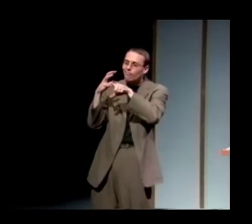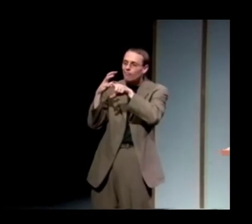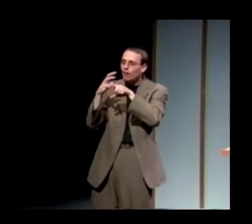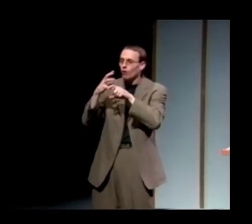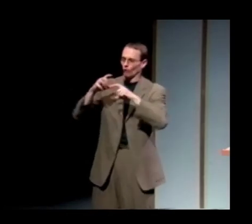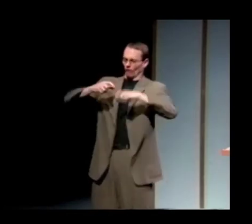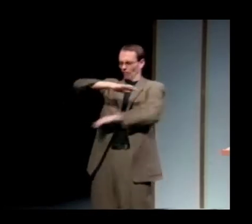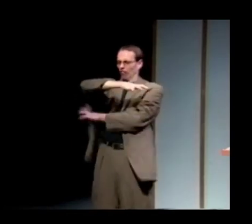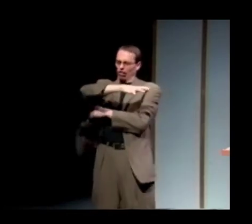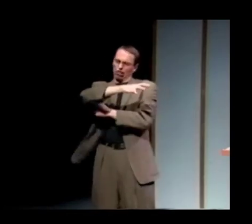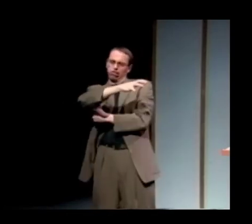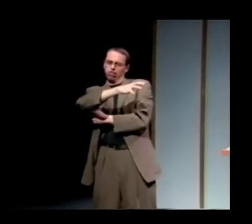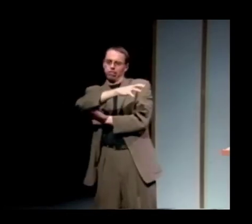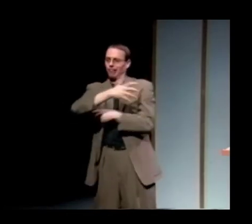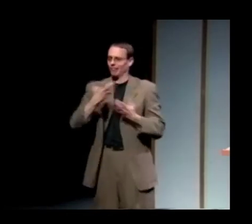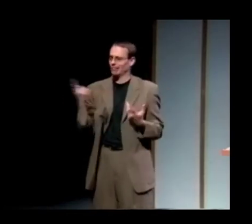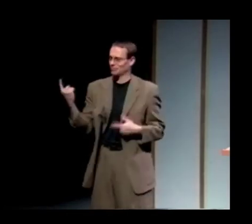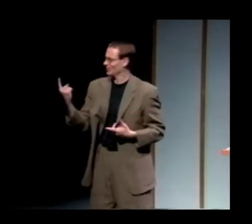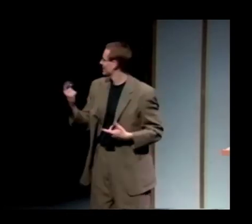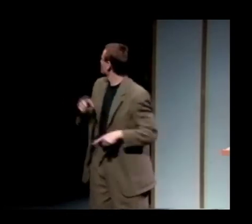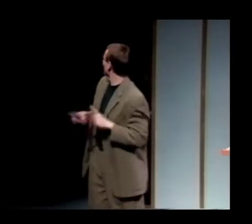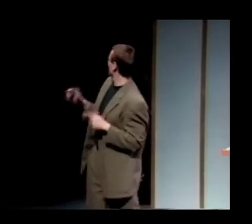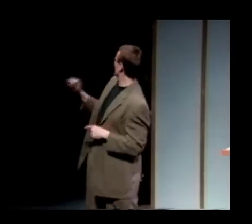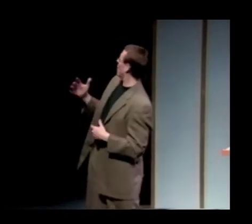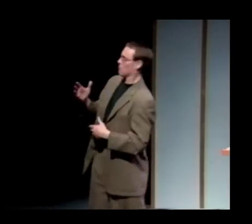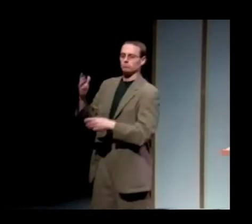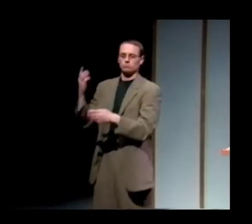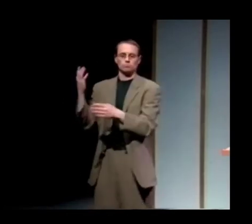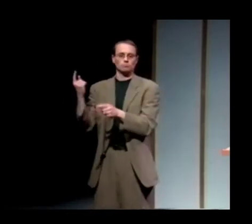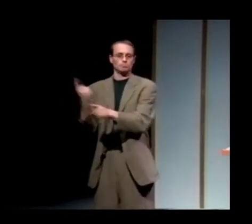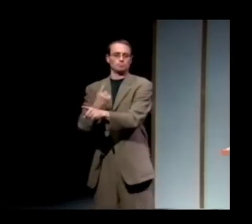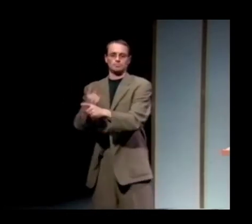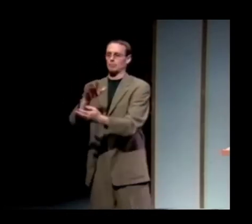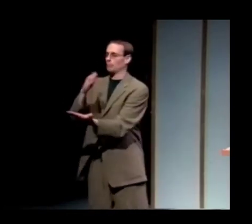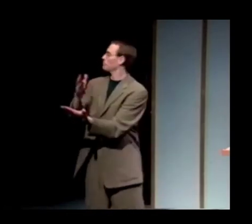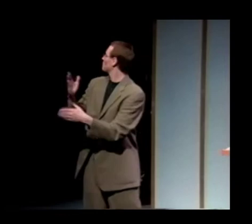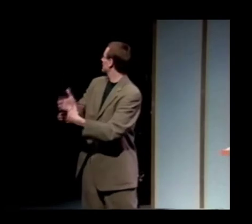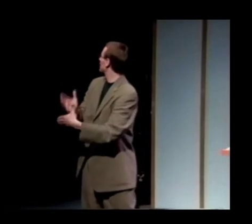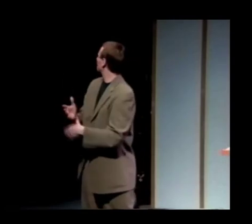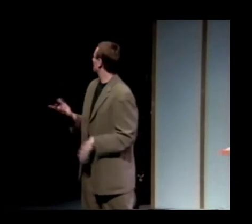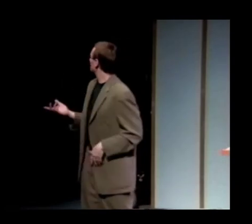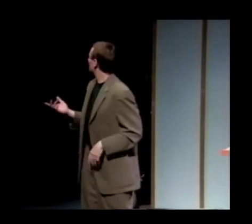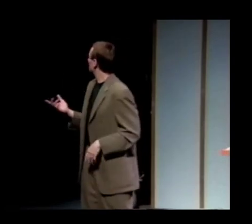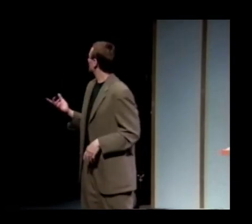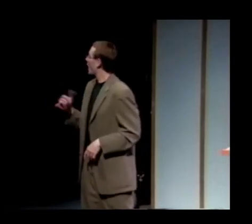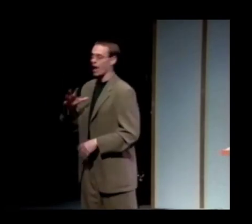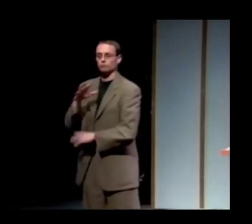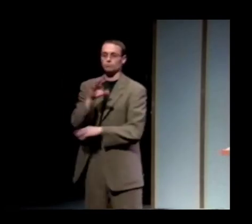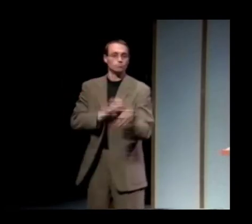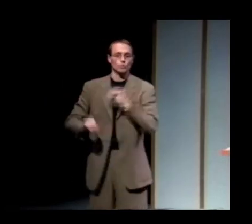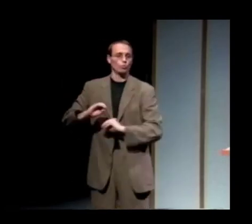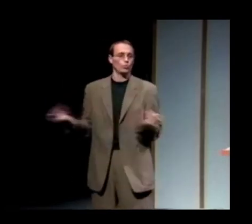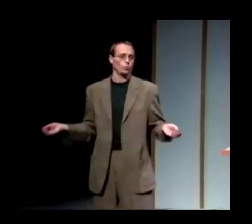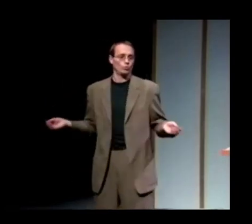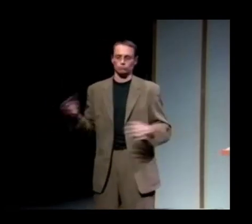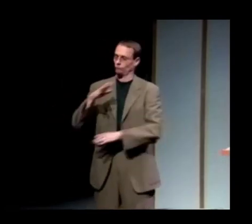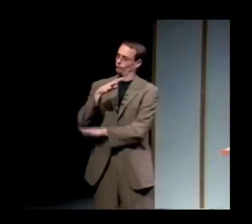THE TREE IS A LONG SHOT, OK? SO THAT'S THE MEDIUM SHOT OF THE TREE,